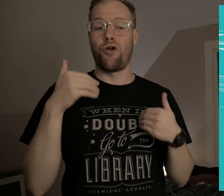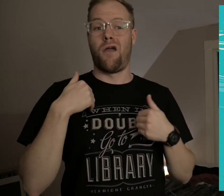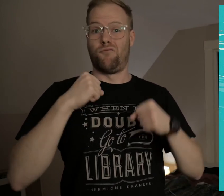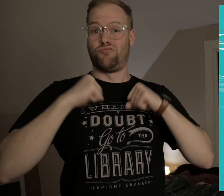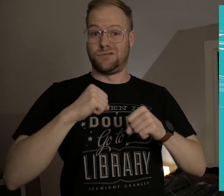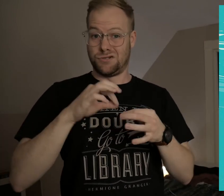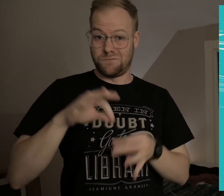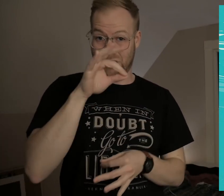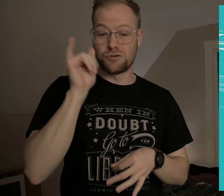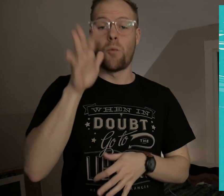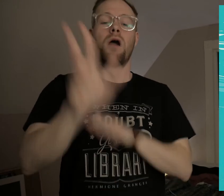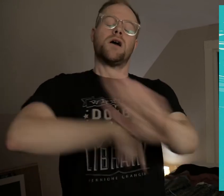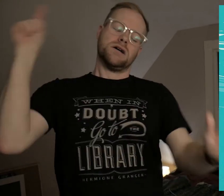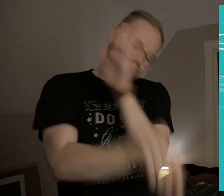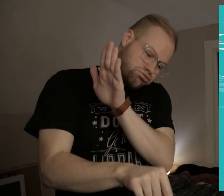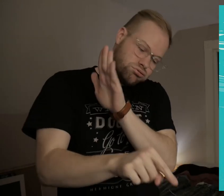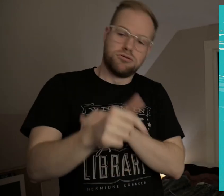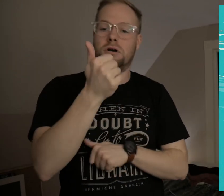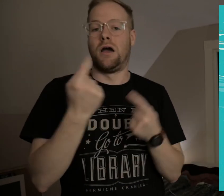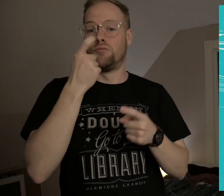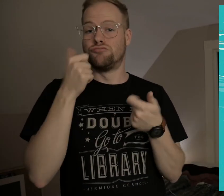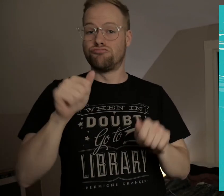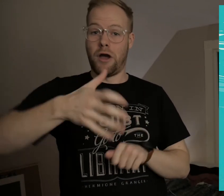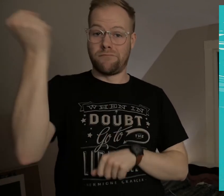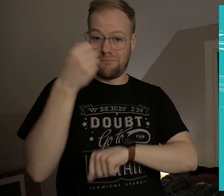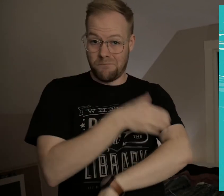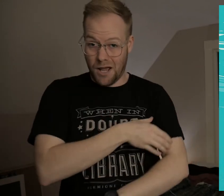has a protector spirit that brutally murders people who try to grab power.